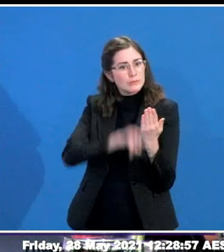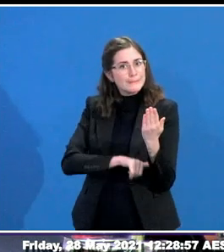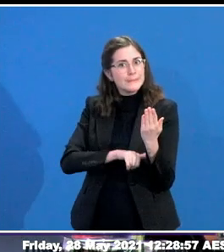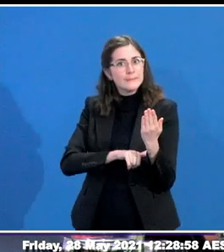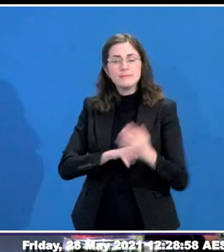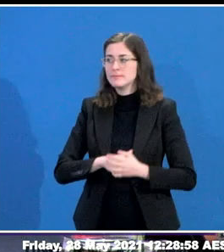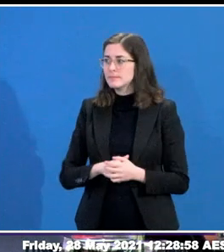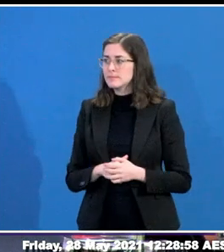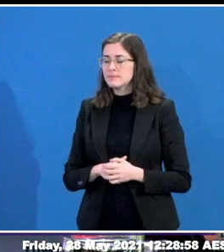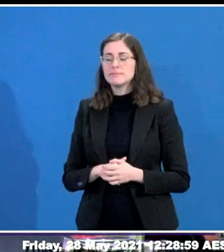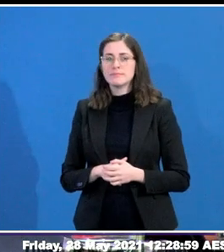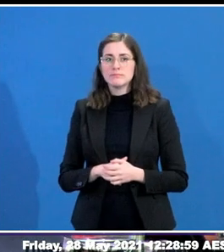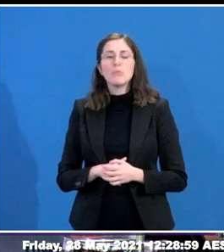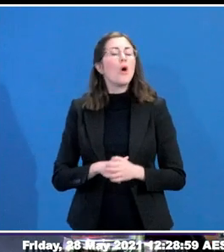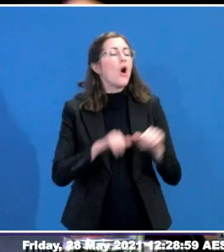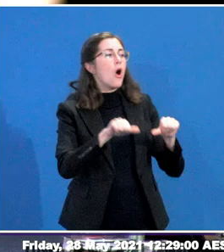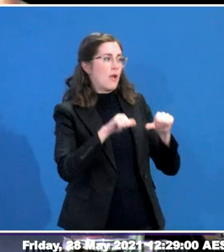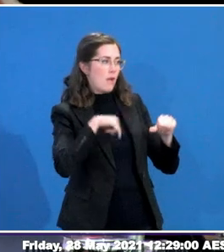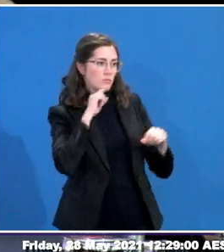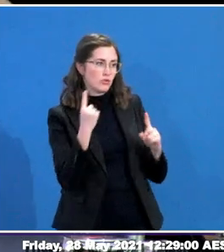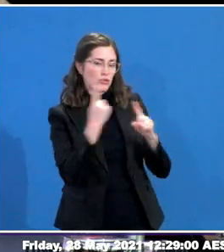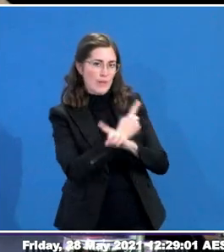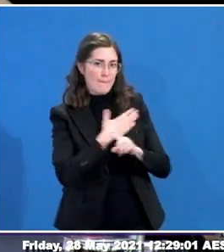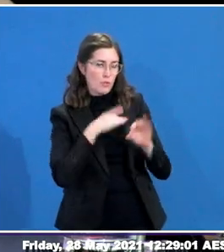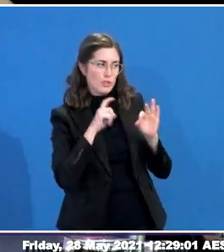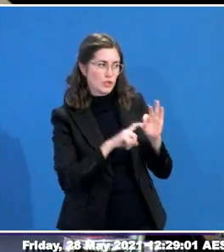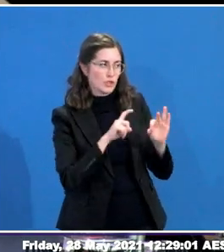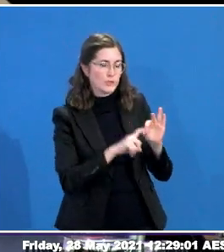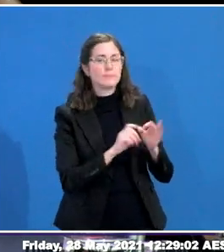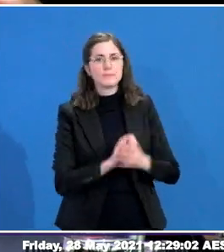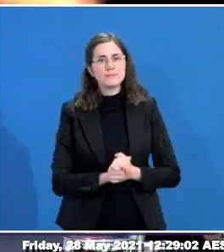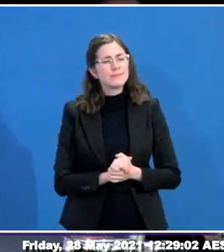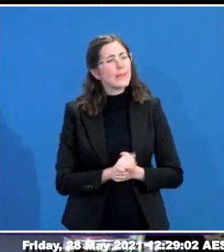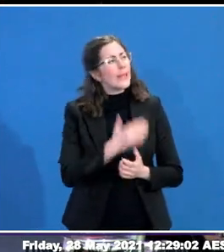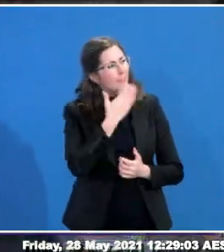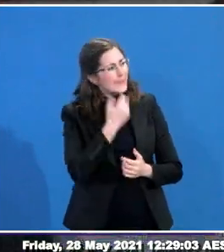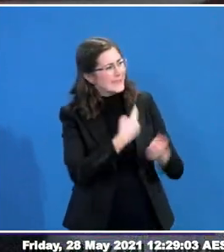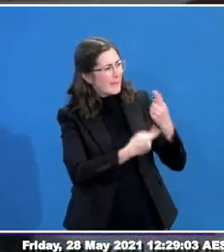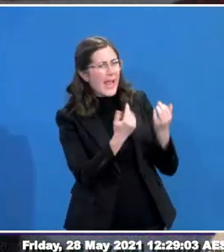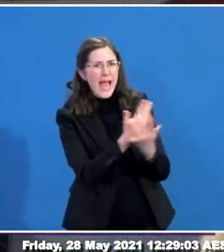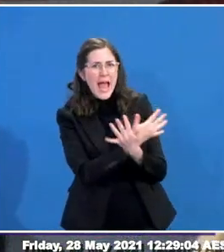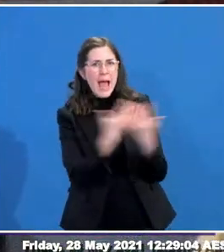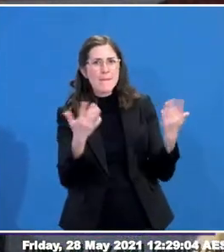Perhaps I can do it this way, Chair. Can I understand how many times you would visit the houses per year.